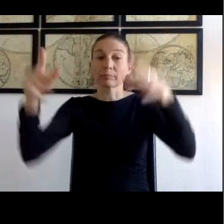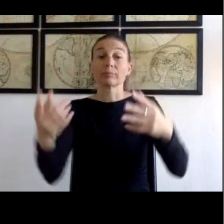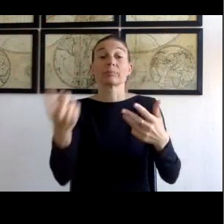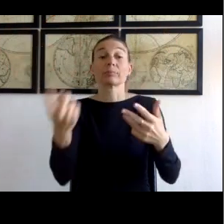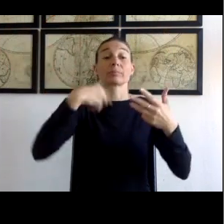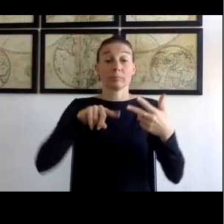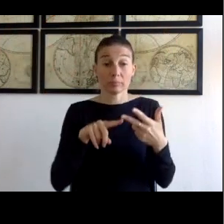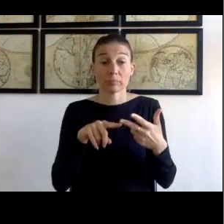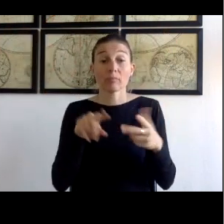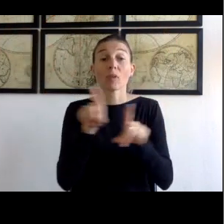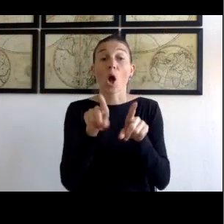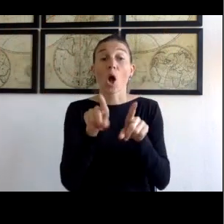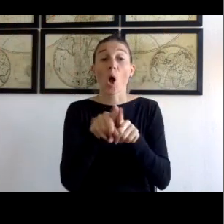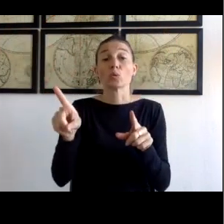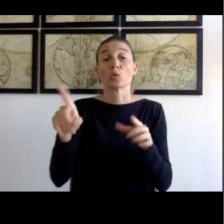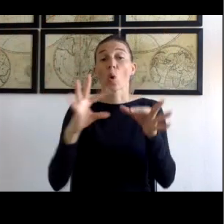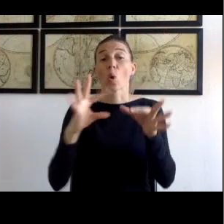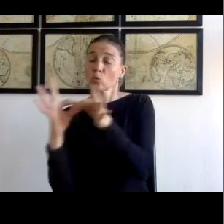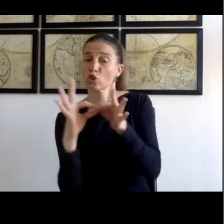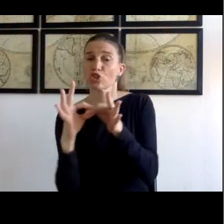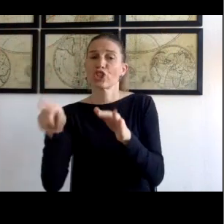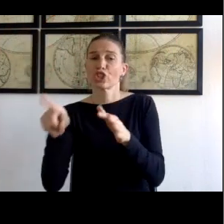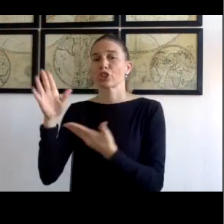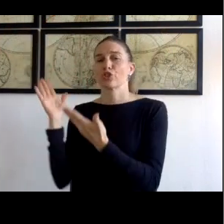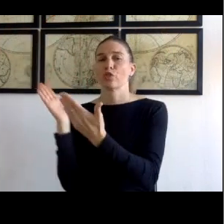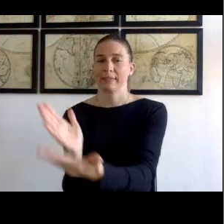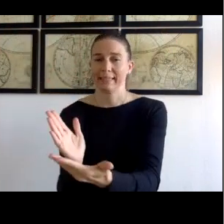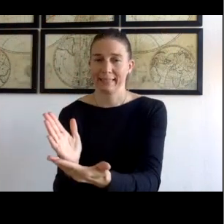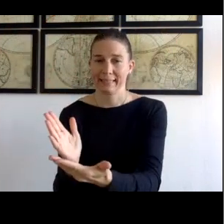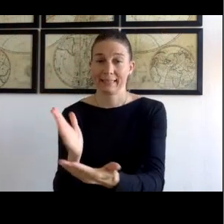and location present services or electronic program guides